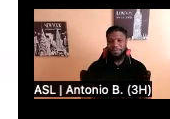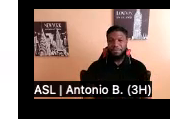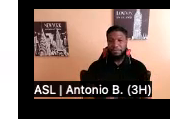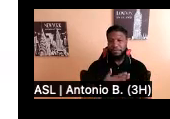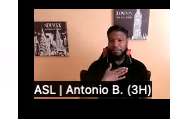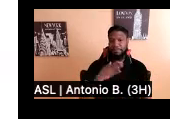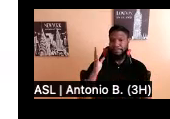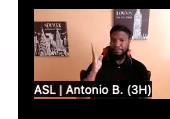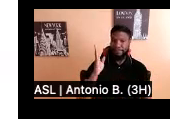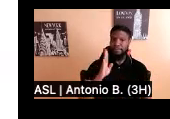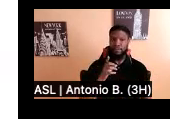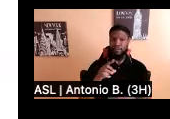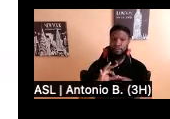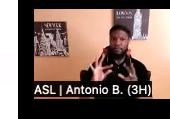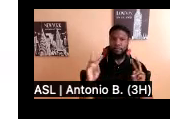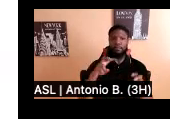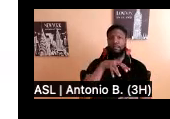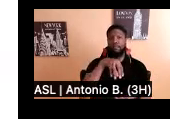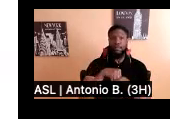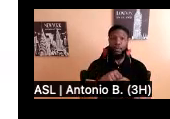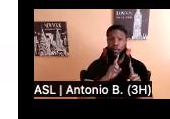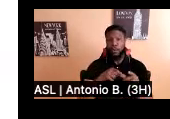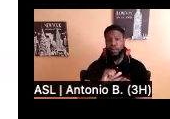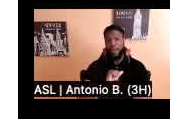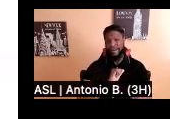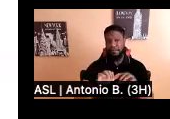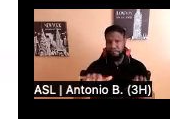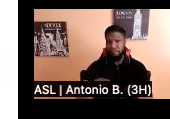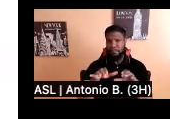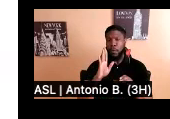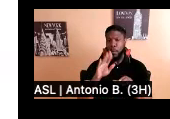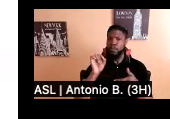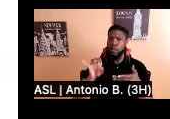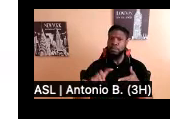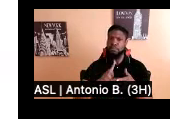is on inclusive response practices. I'll be sharing key findings from a mixed method